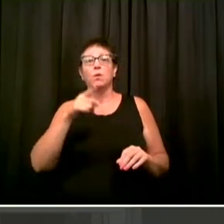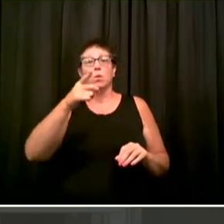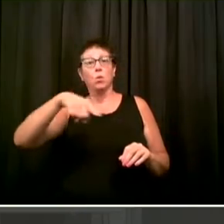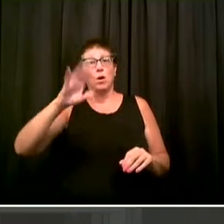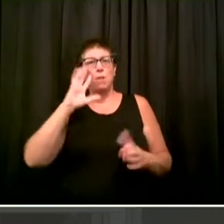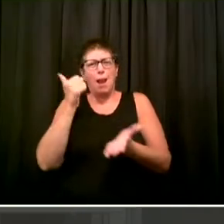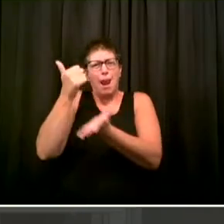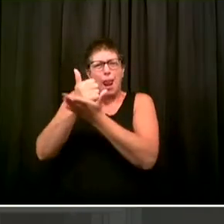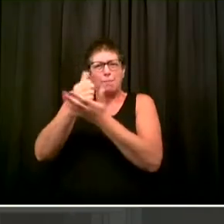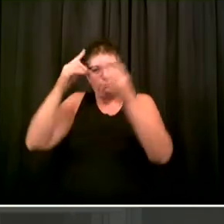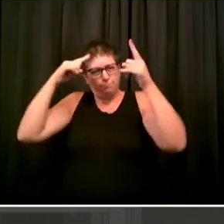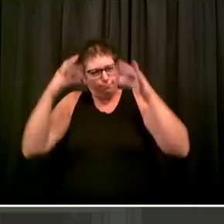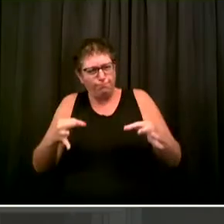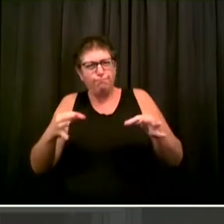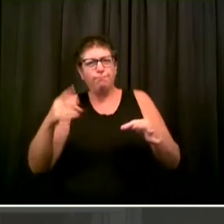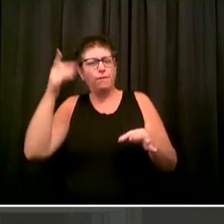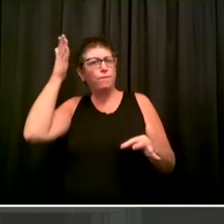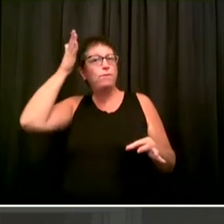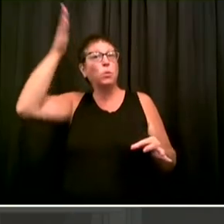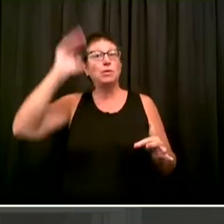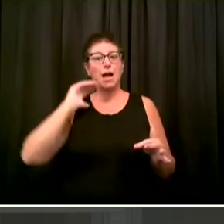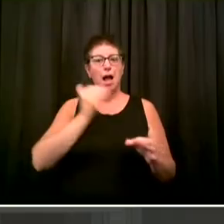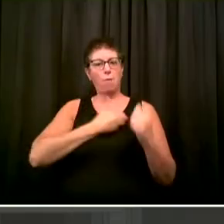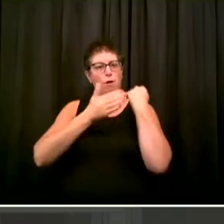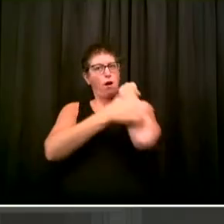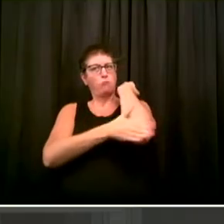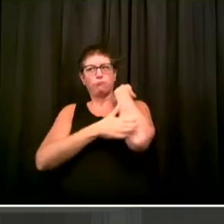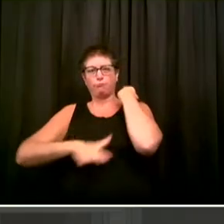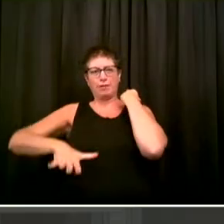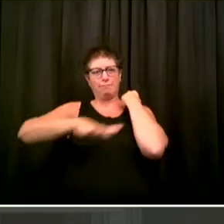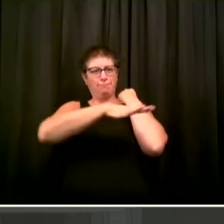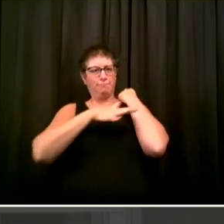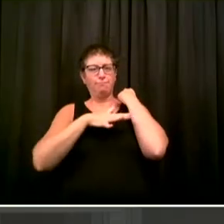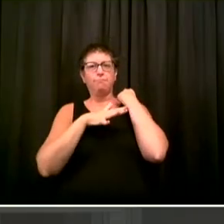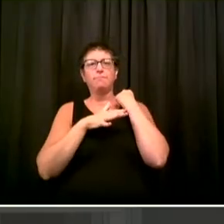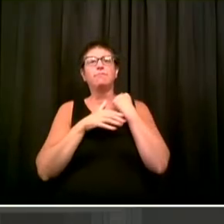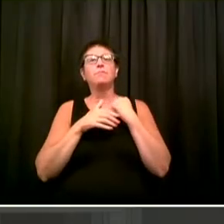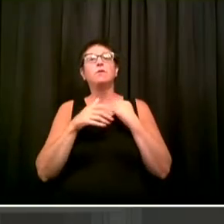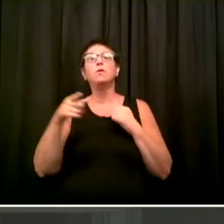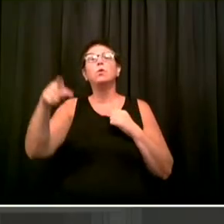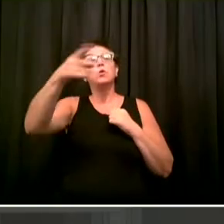M CHD JUST 70 DAYS TO DECIDE THE FUTURE OF THE NATION AND THE